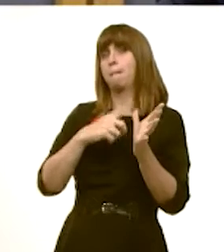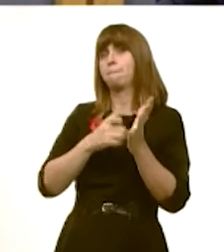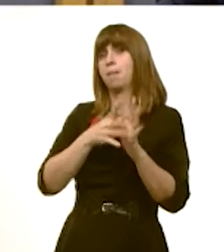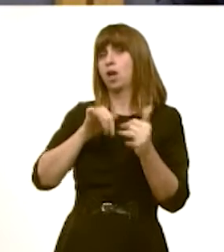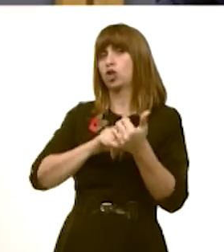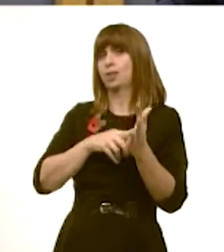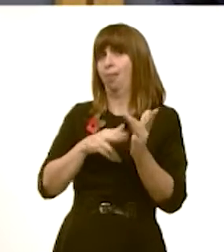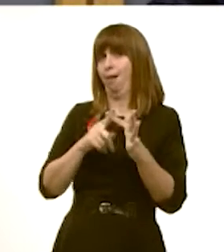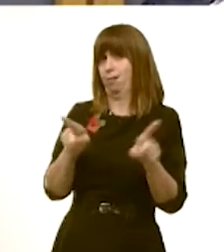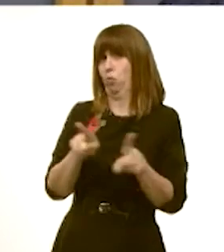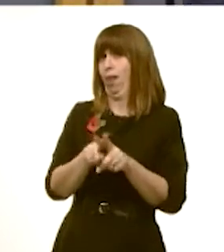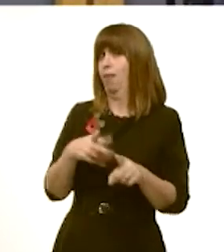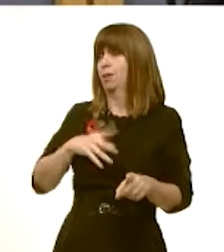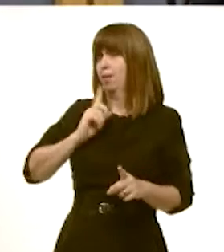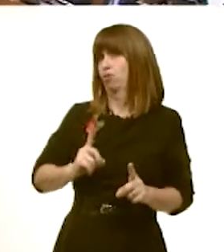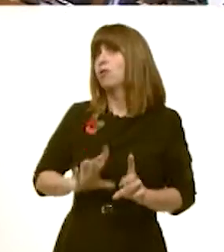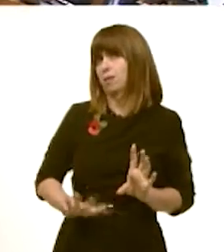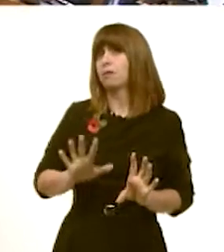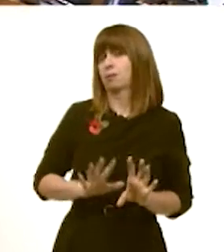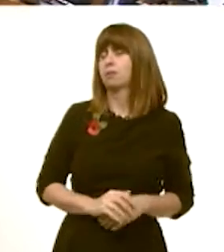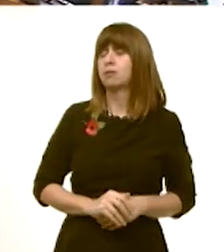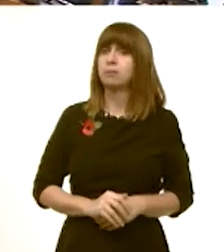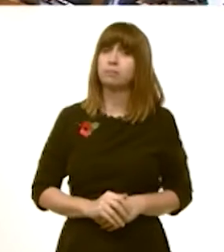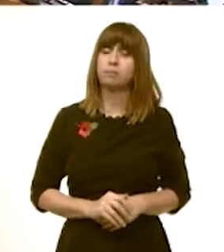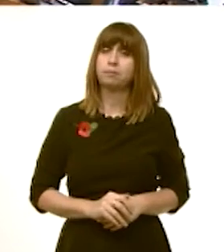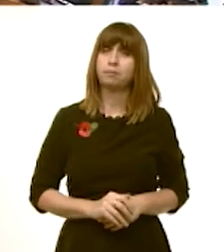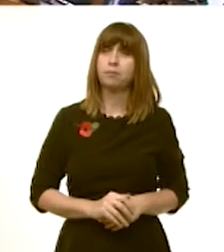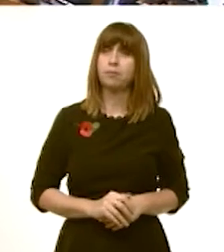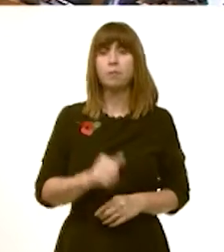Janet Finch-Saunders: First Minister, as a result of the withdrawal of three service